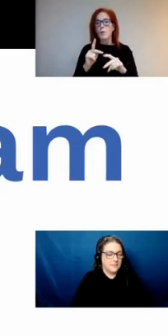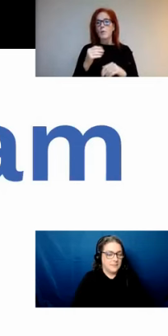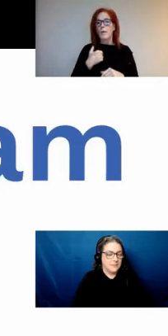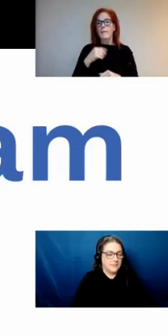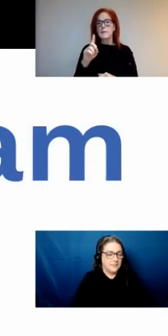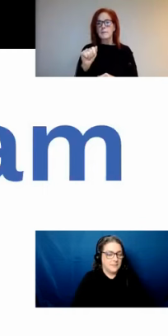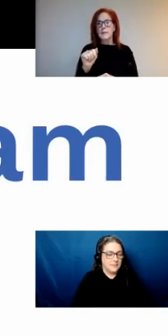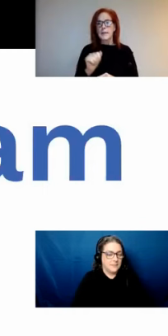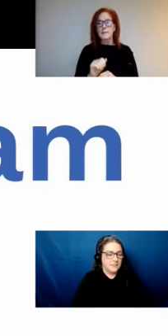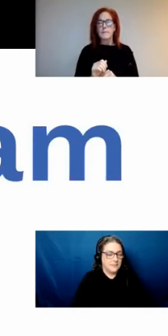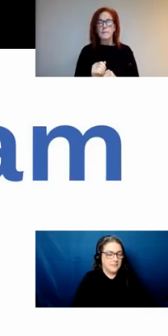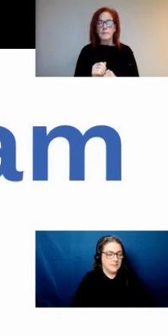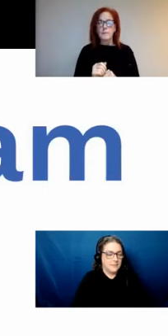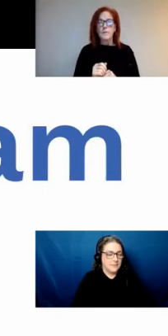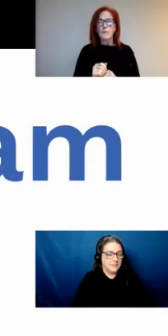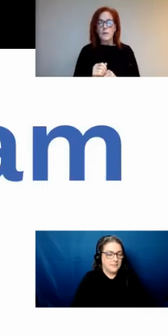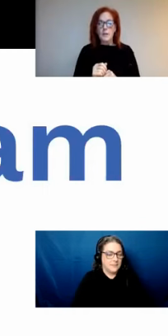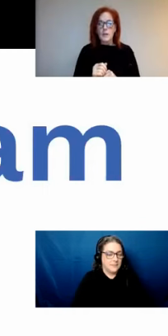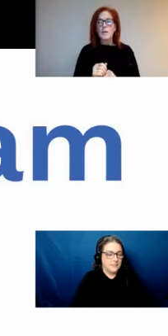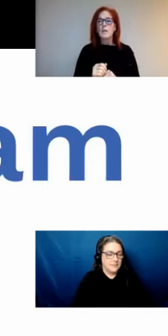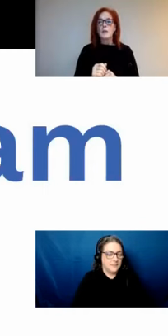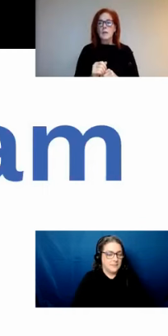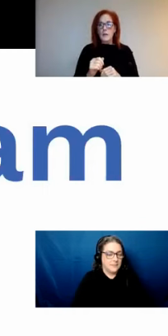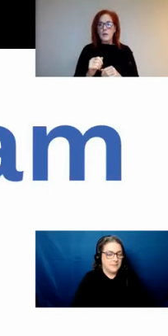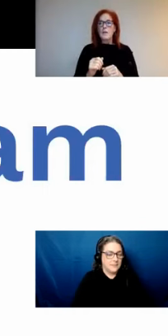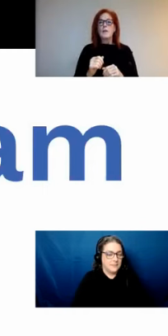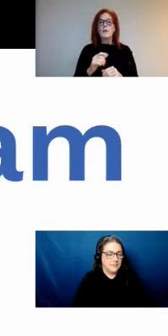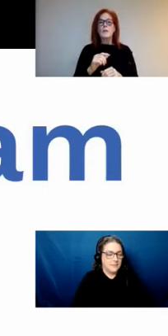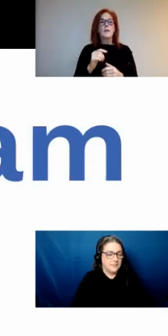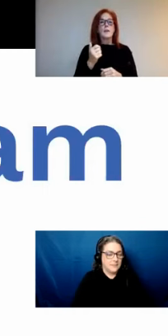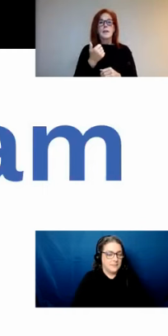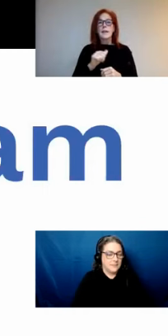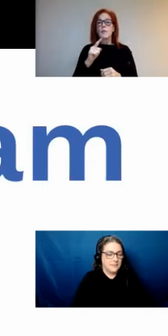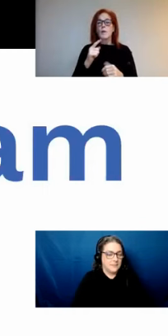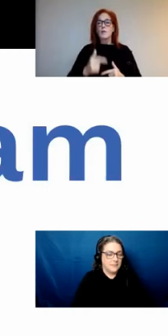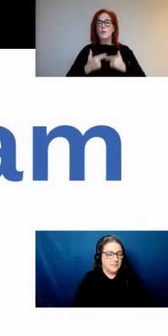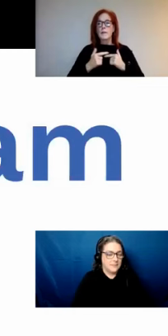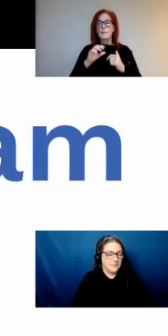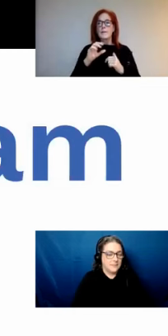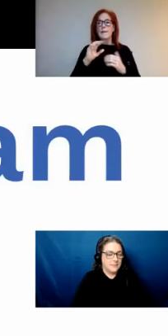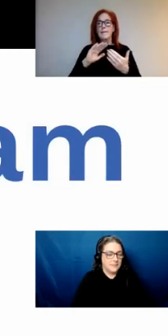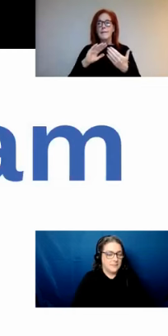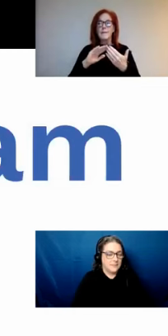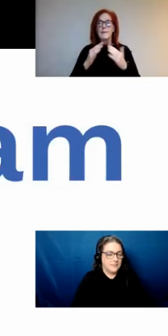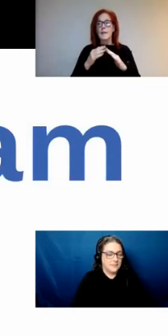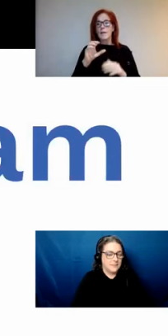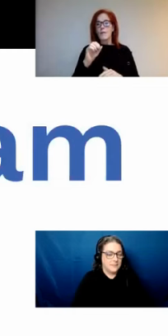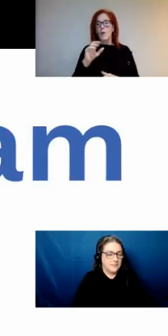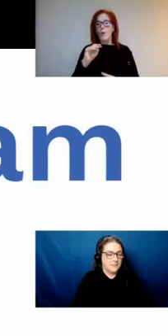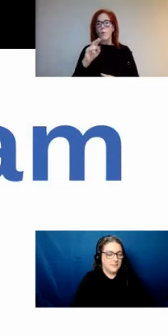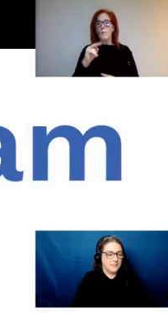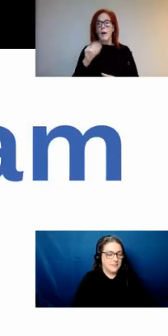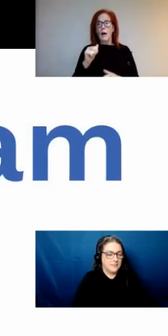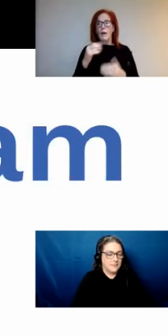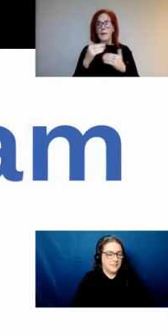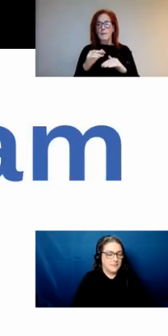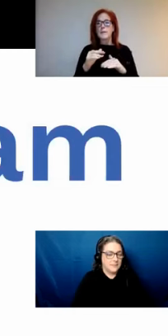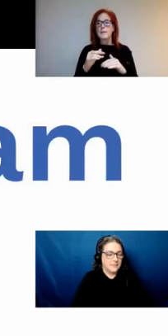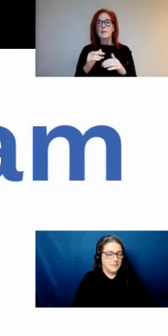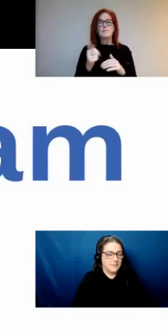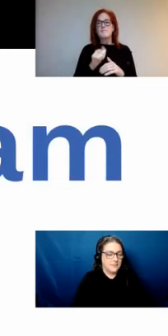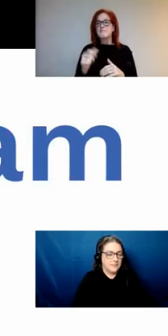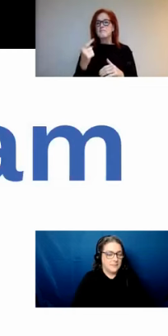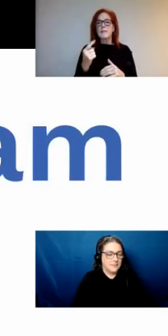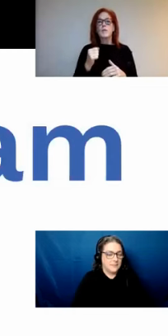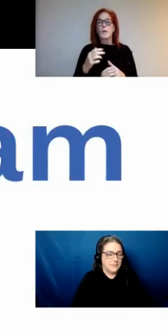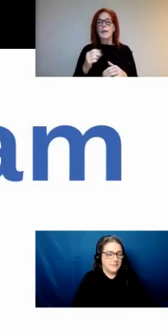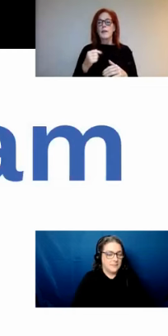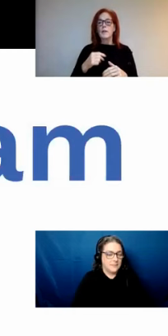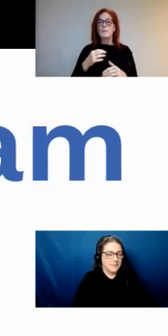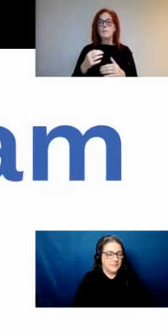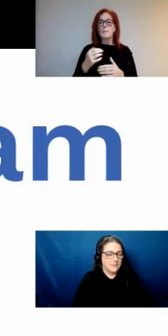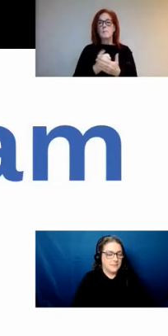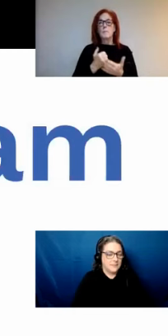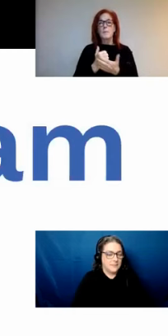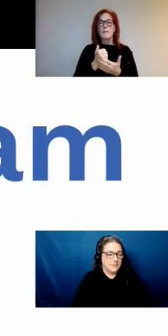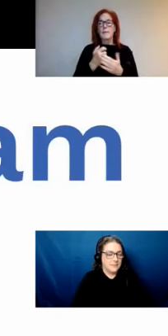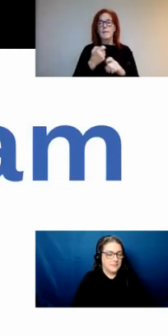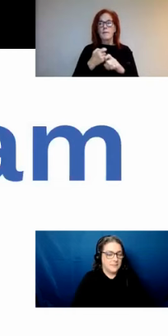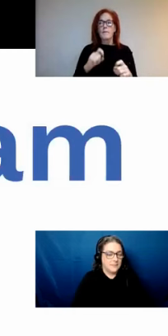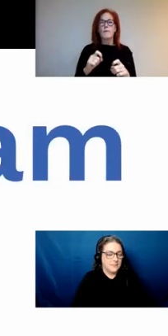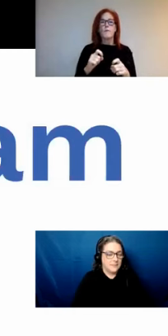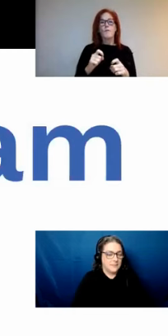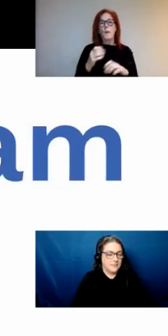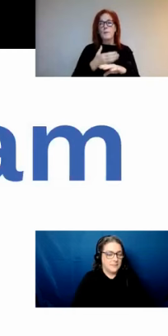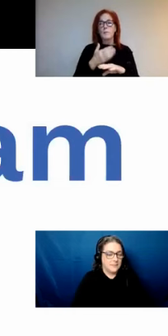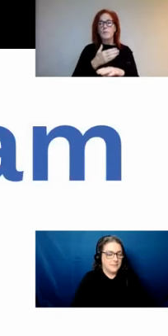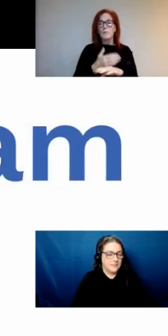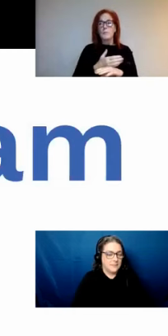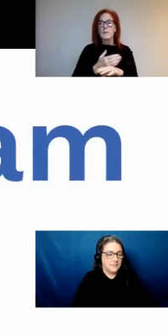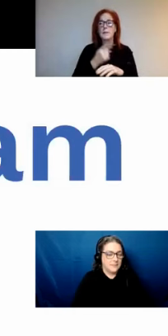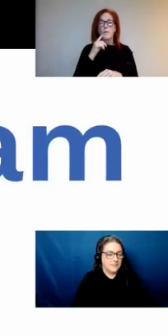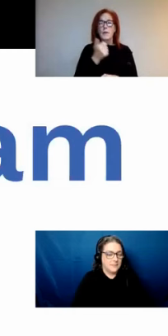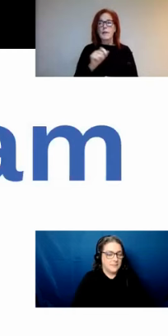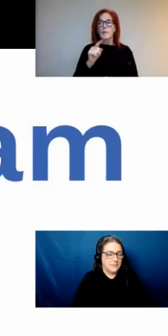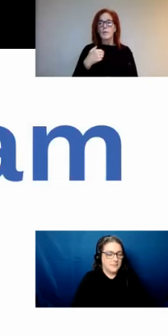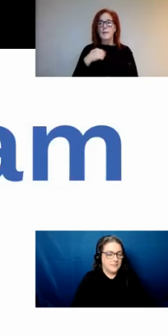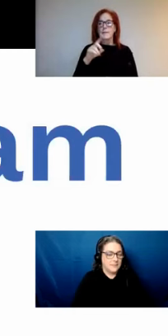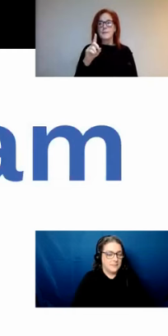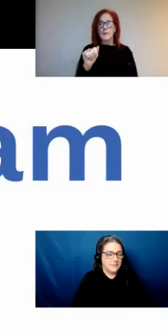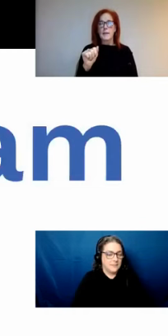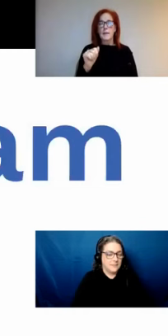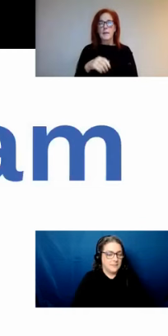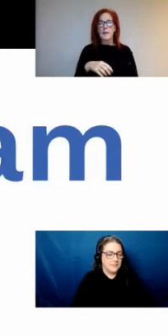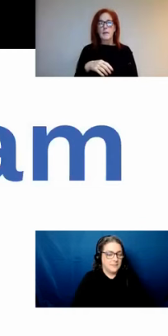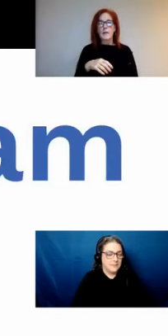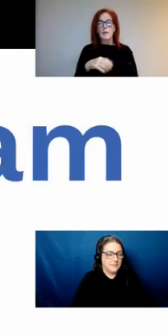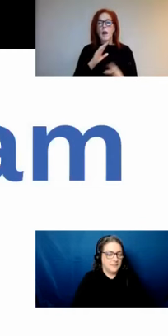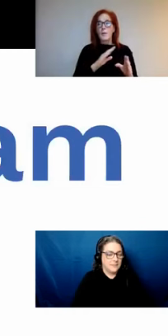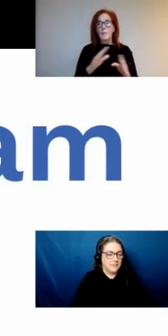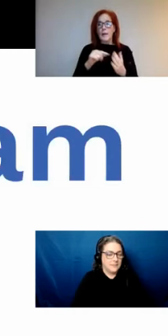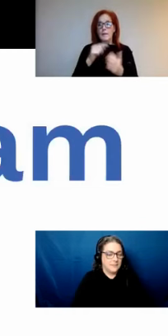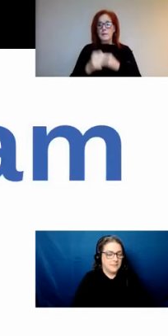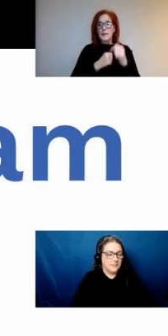The goal for this program is to do 30 units for the 2022 budget.